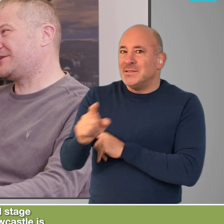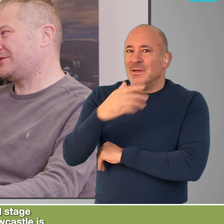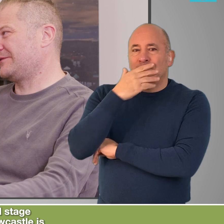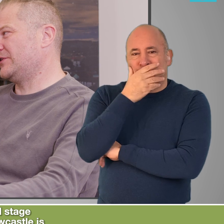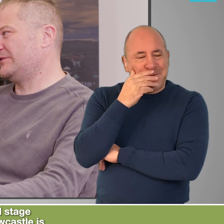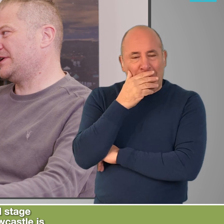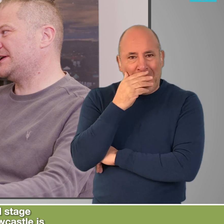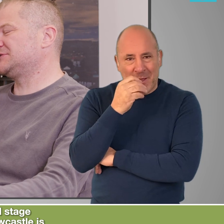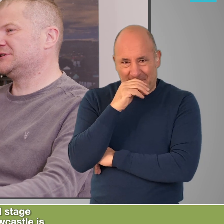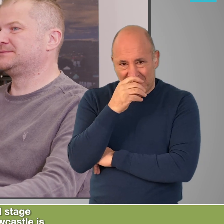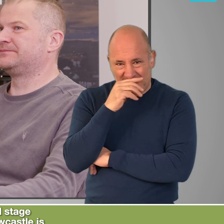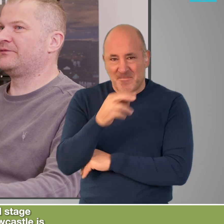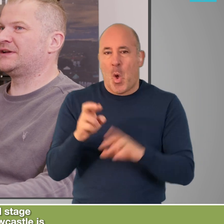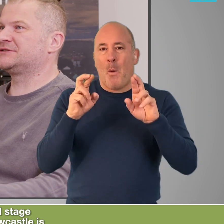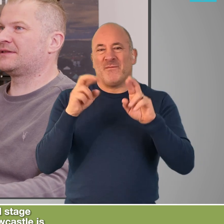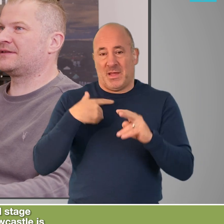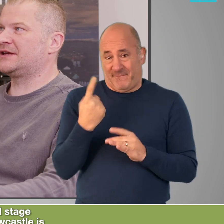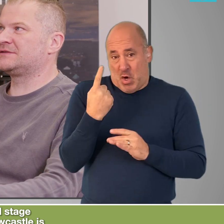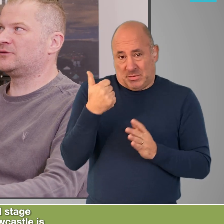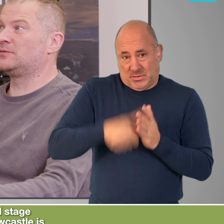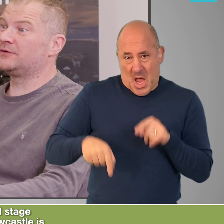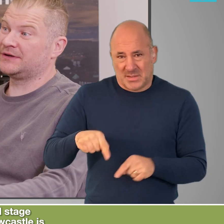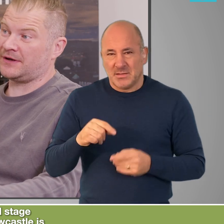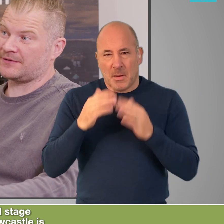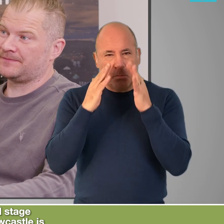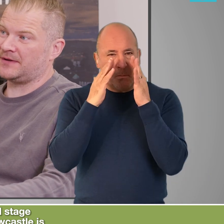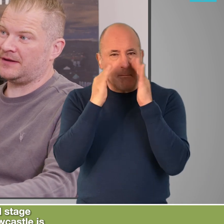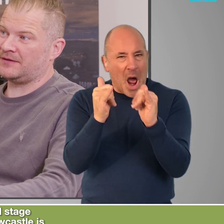I think the initial stage for Blue Green Newcastle is